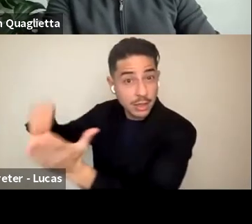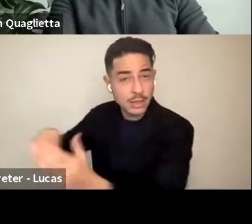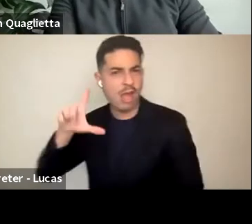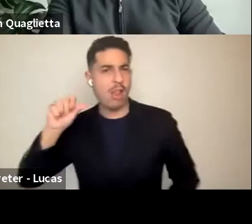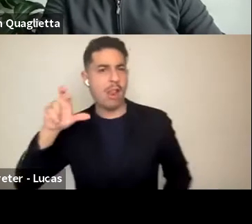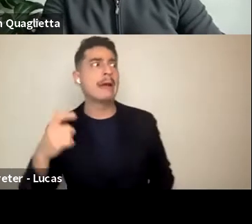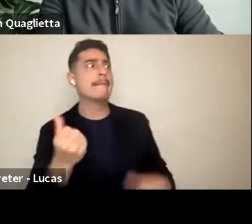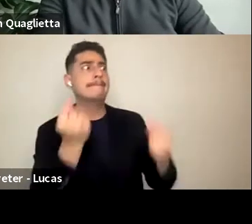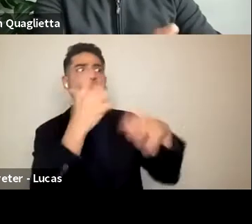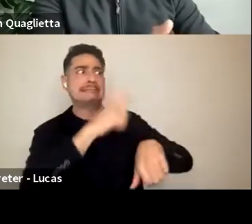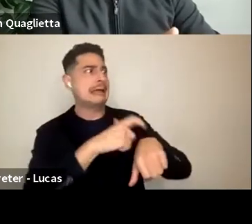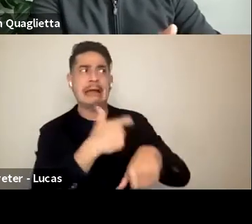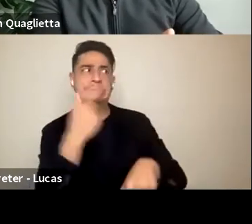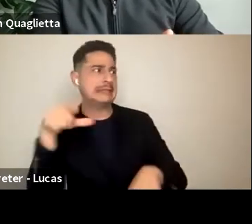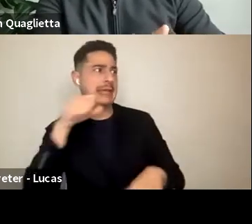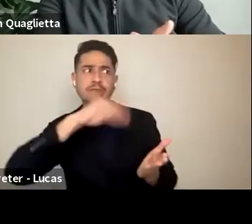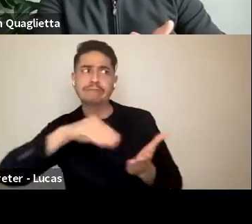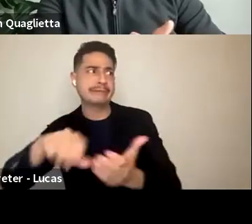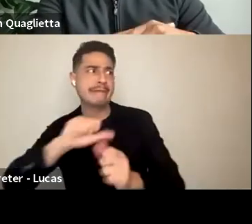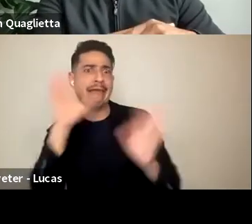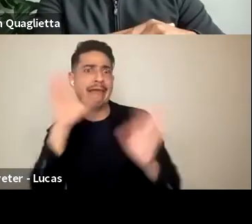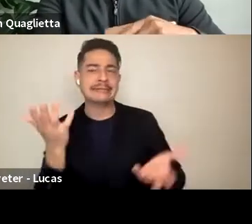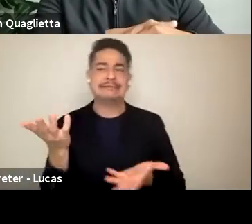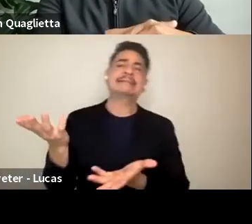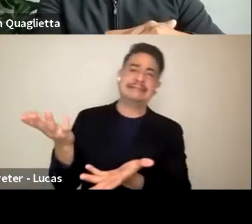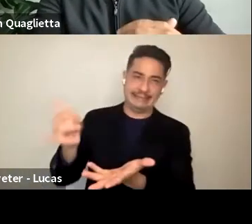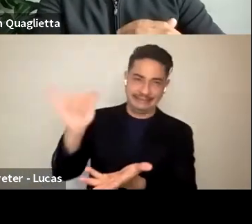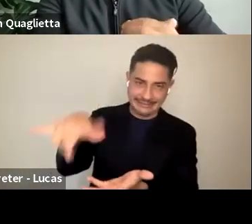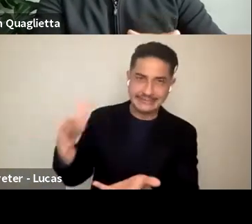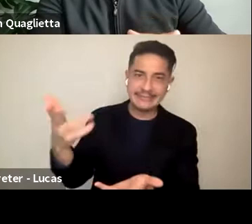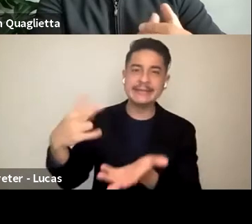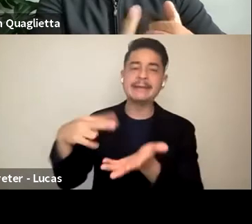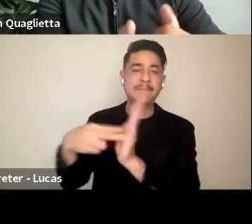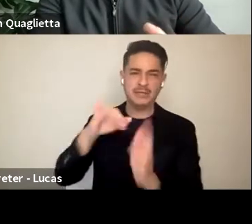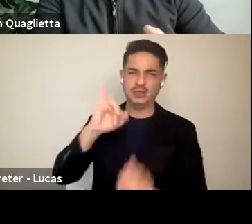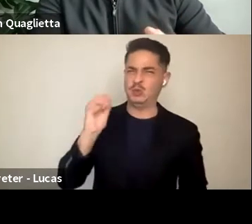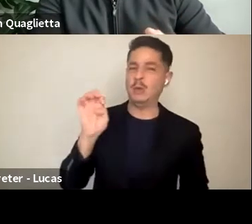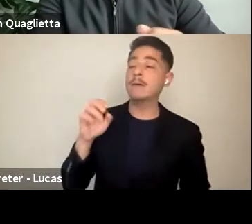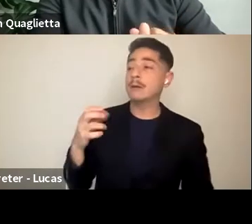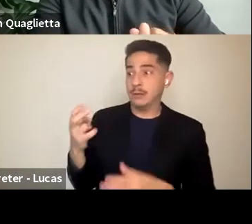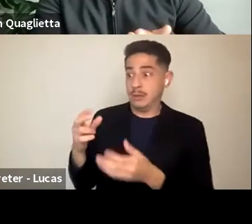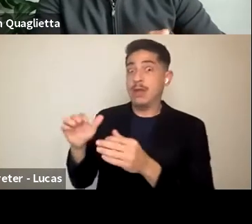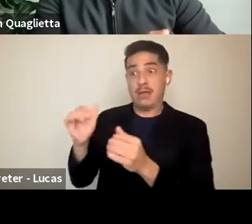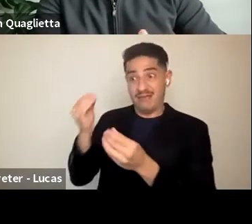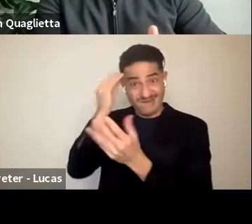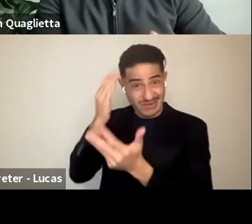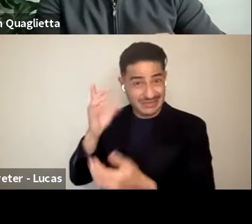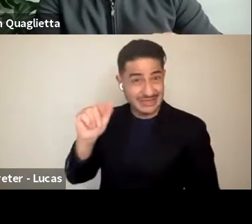So you have to start there, make sure to add that in. And then from there, analyze the data. And once you have the data analyzed, then you can build a